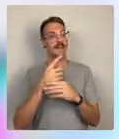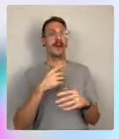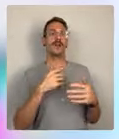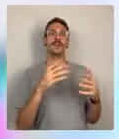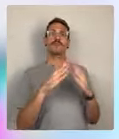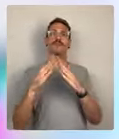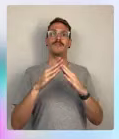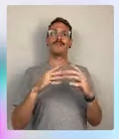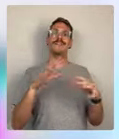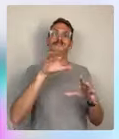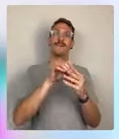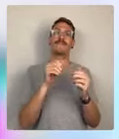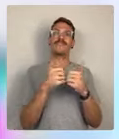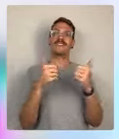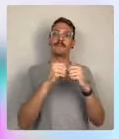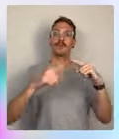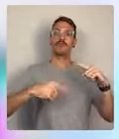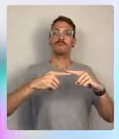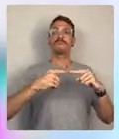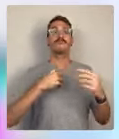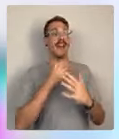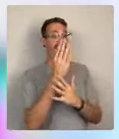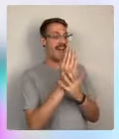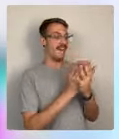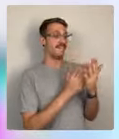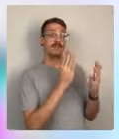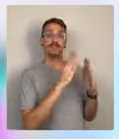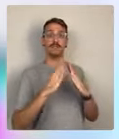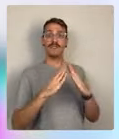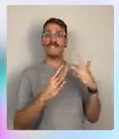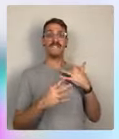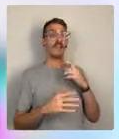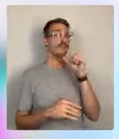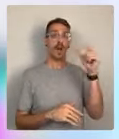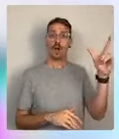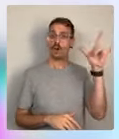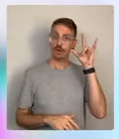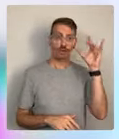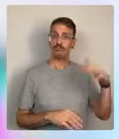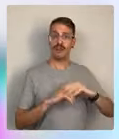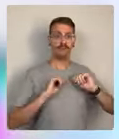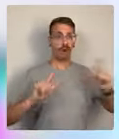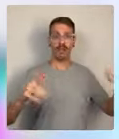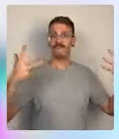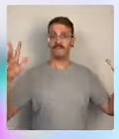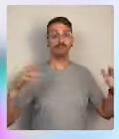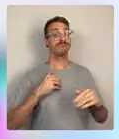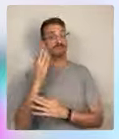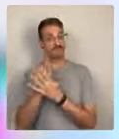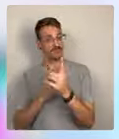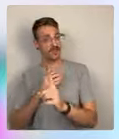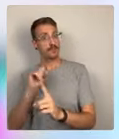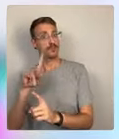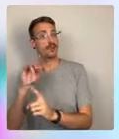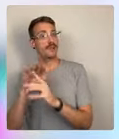I think about the community gaming engagement loops. Today, you have communities that feel like they're not being heard.